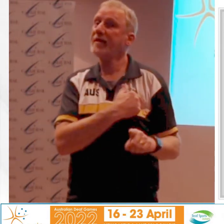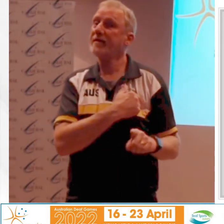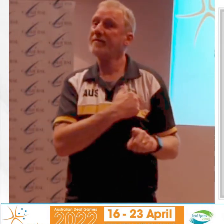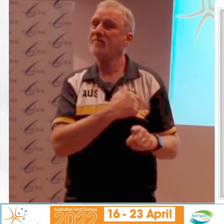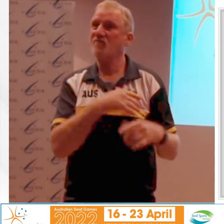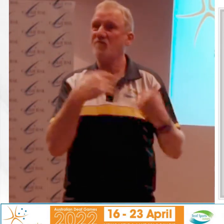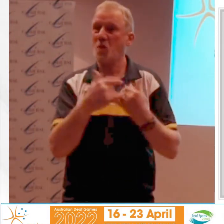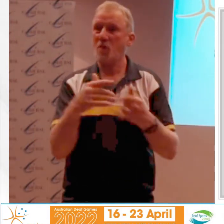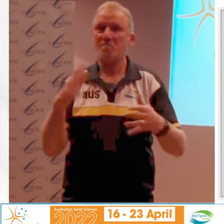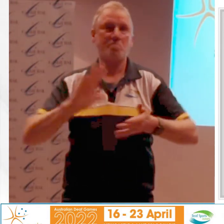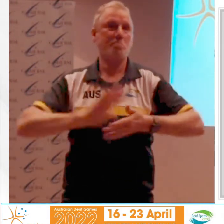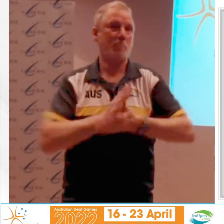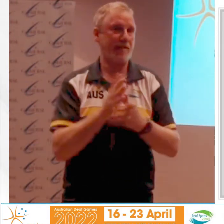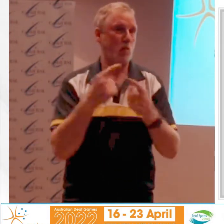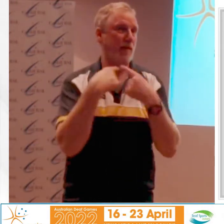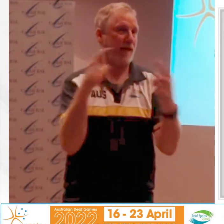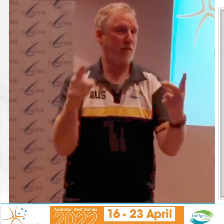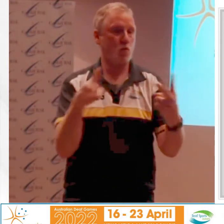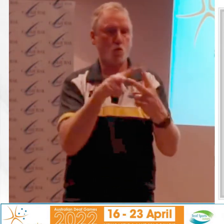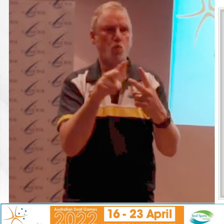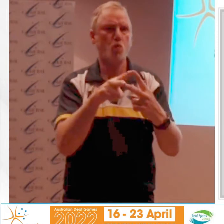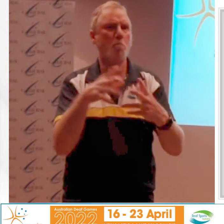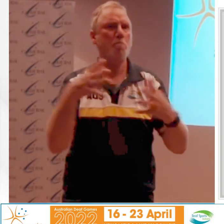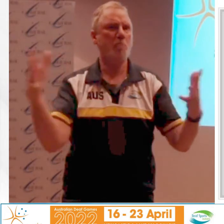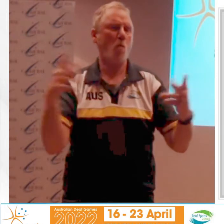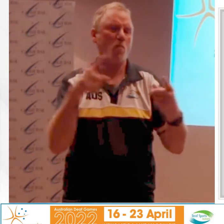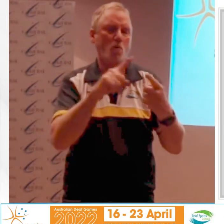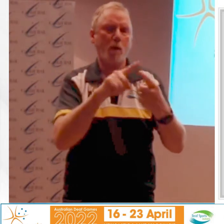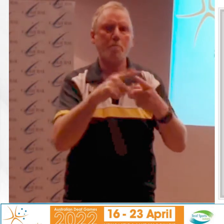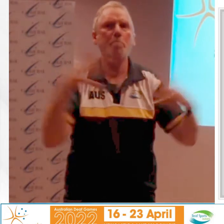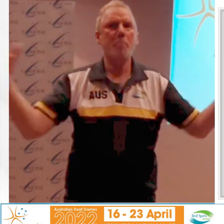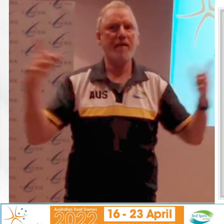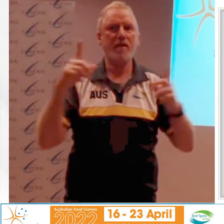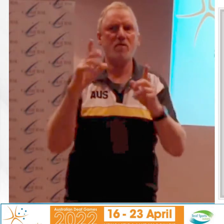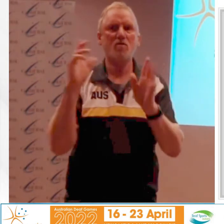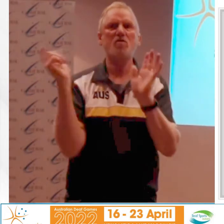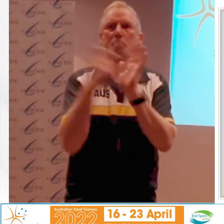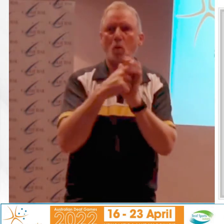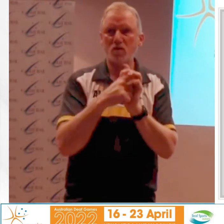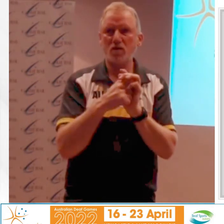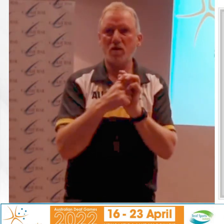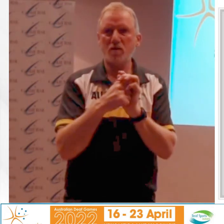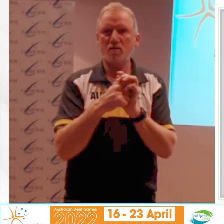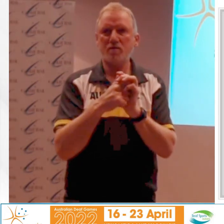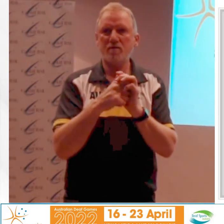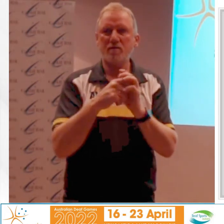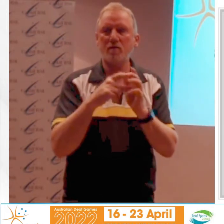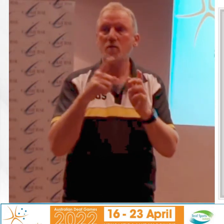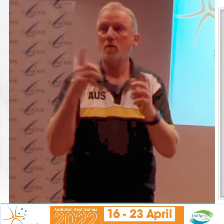and this morning we were very excited to announce our major sponsors for the Australian games next year